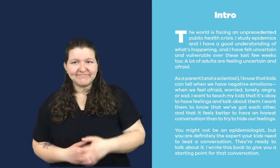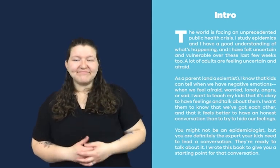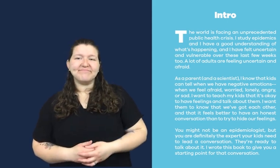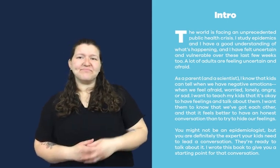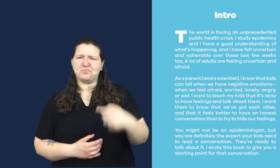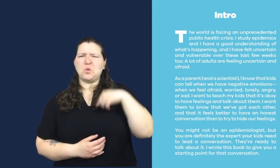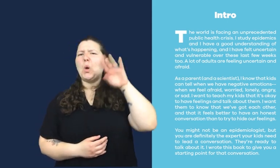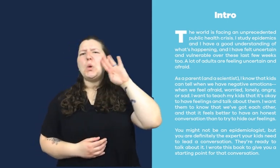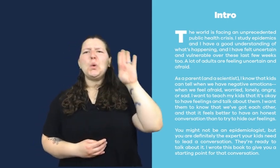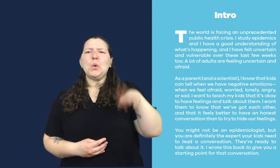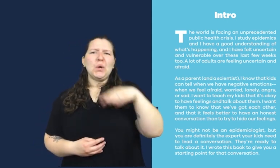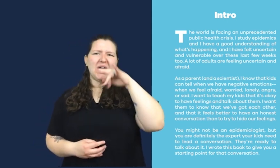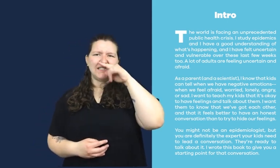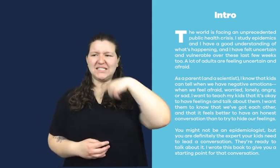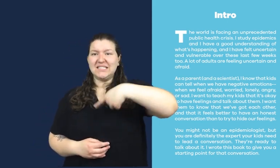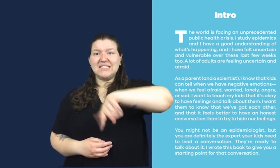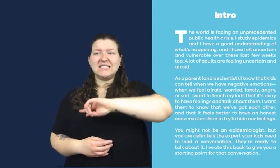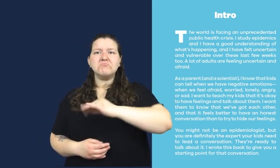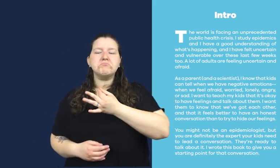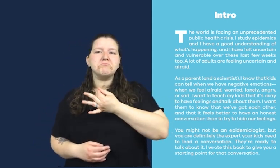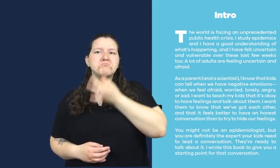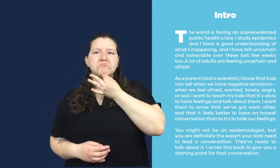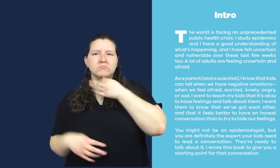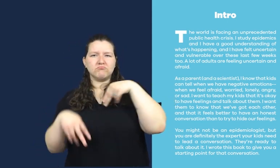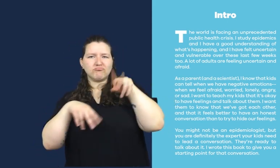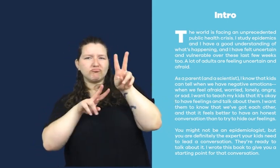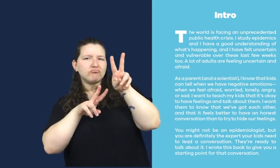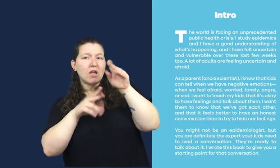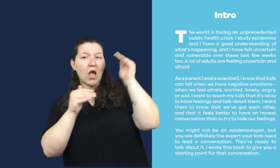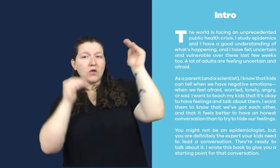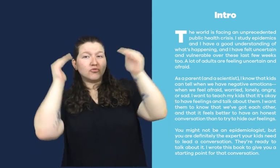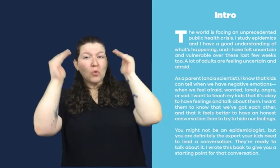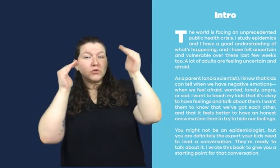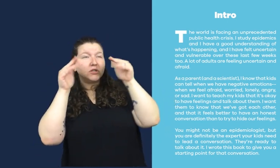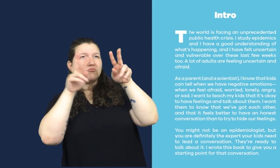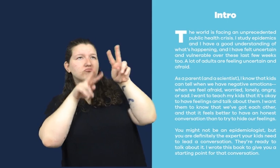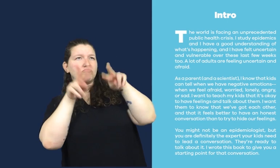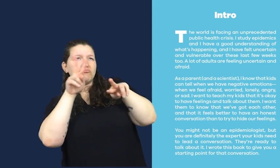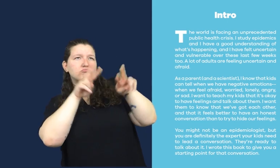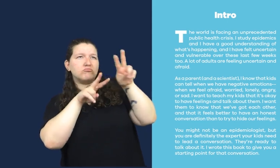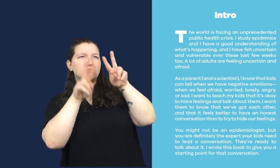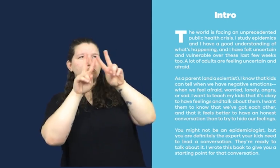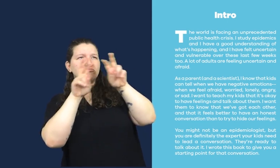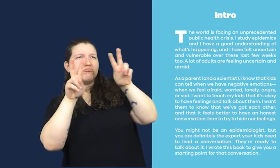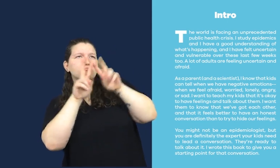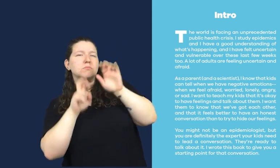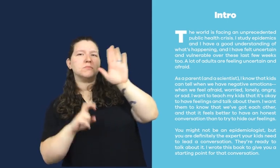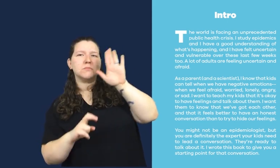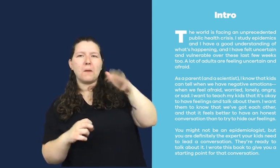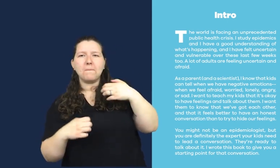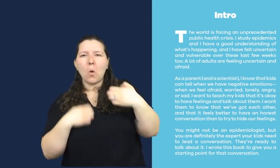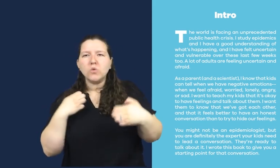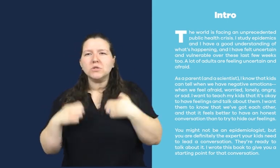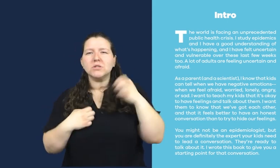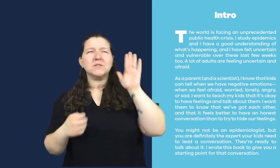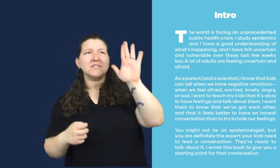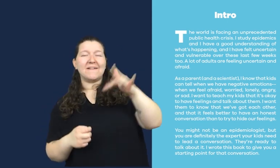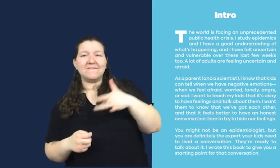As a parent and a scientist, I know that kids can tell when we have negative emotions -